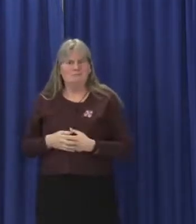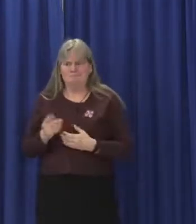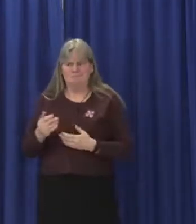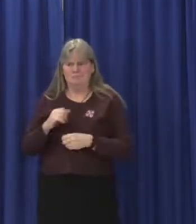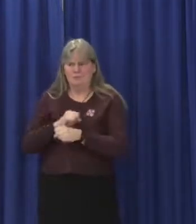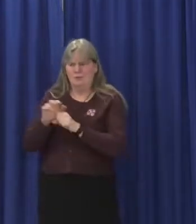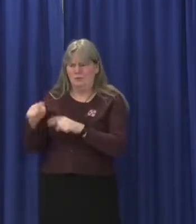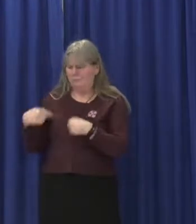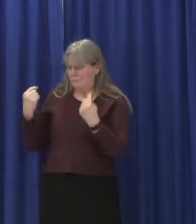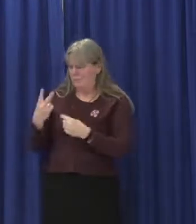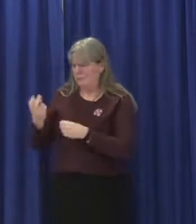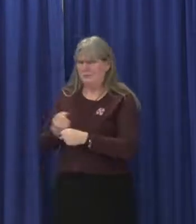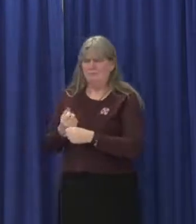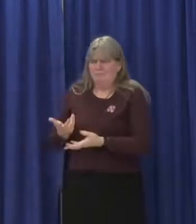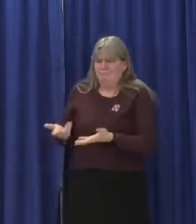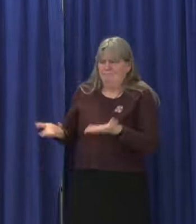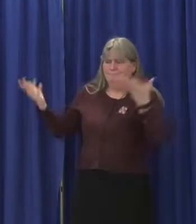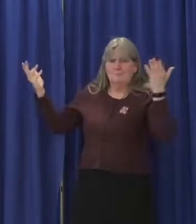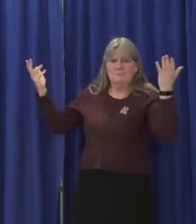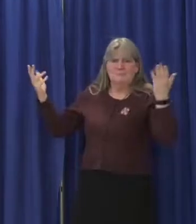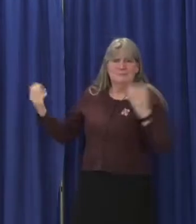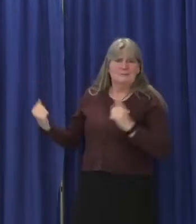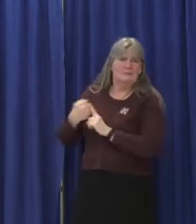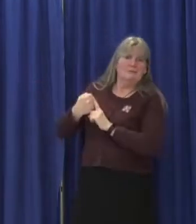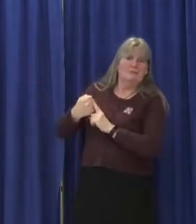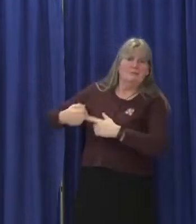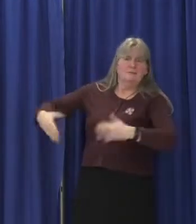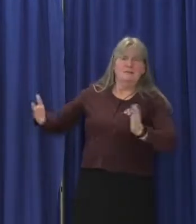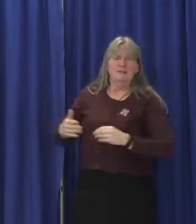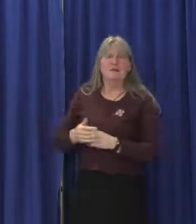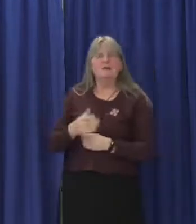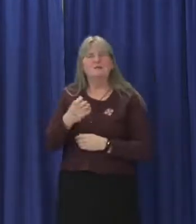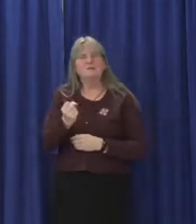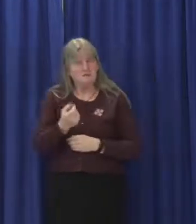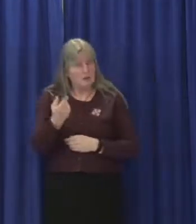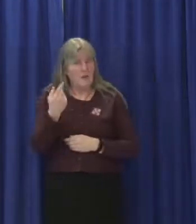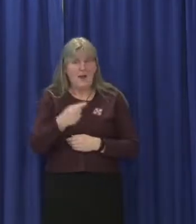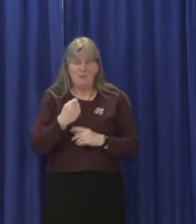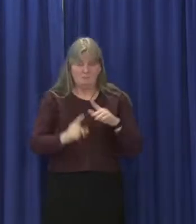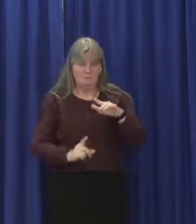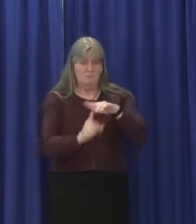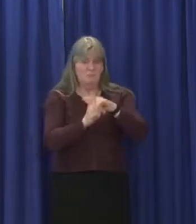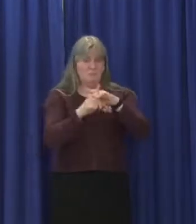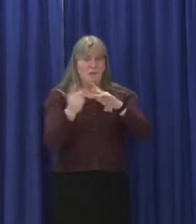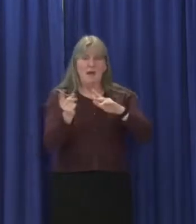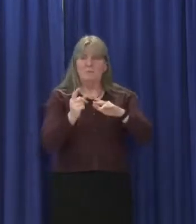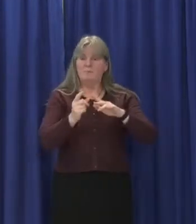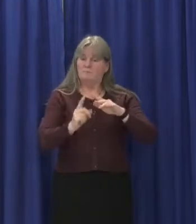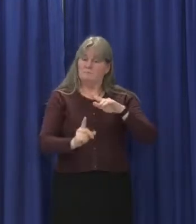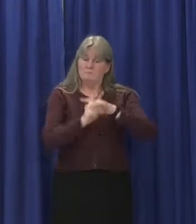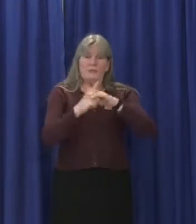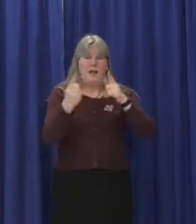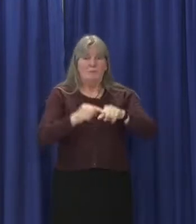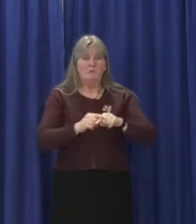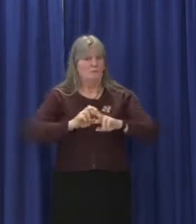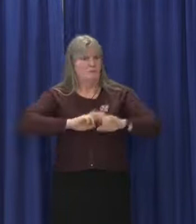last two years. We need to be as res-- to be responsive as possible, and we need to take action. And when the recommendations